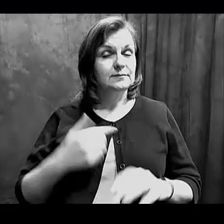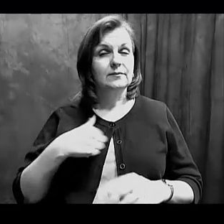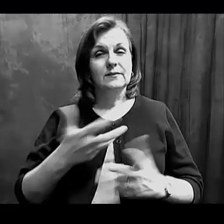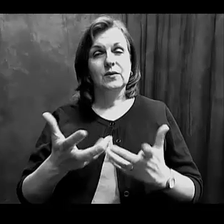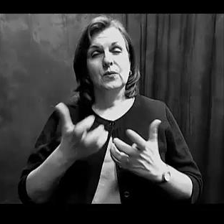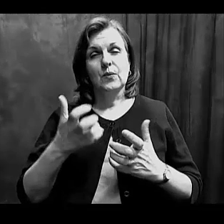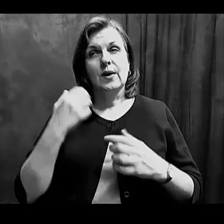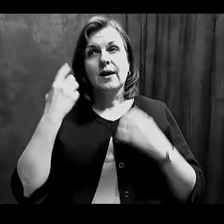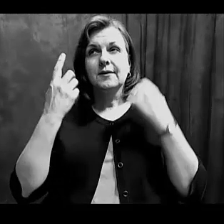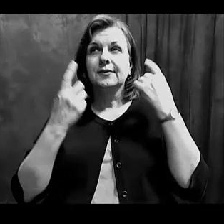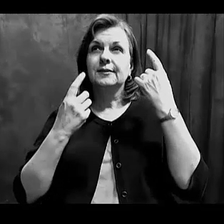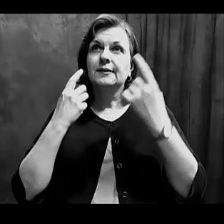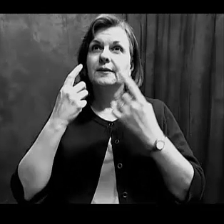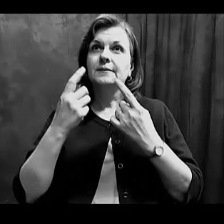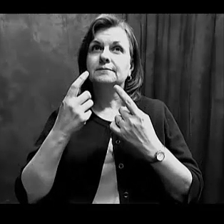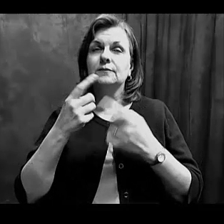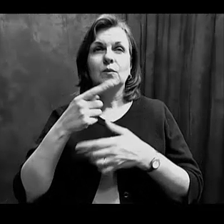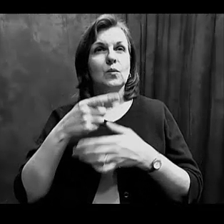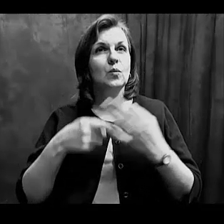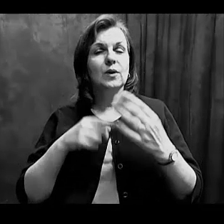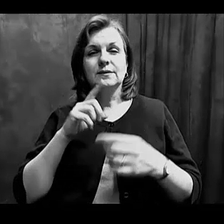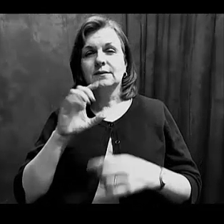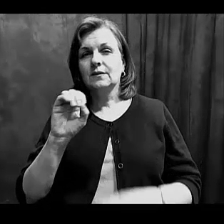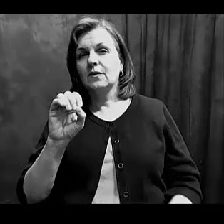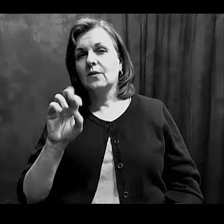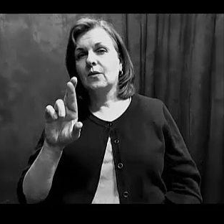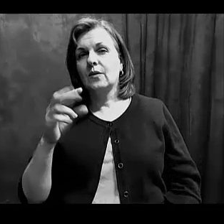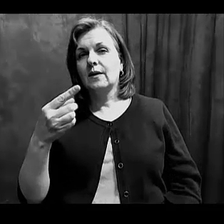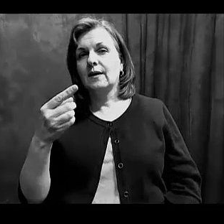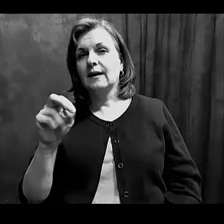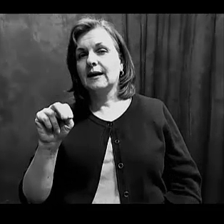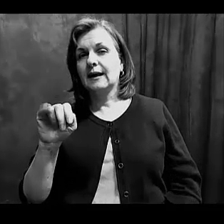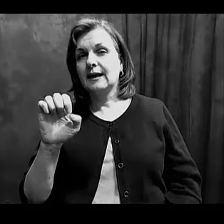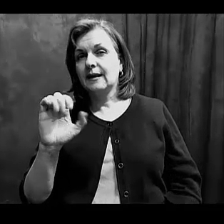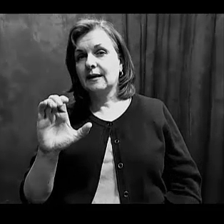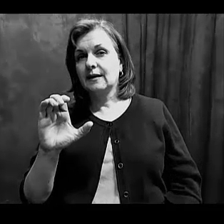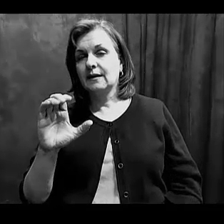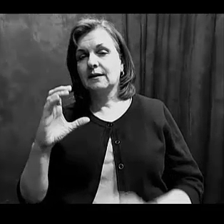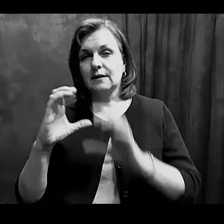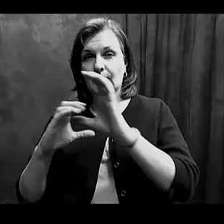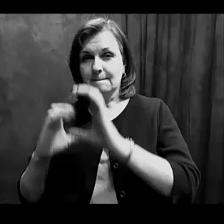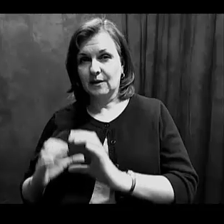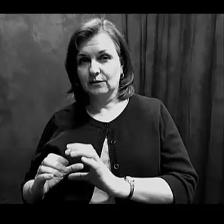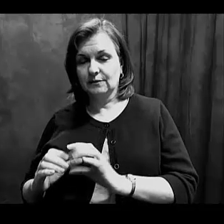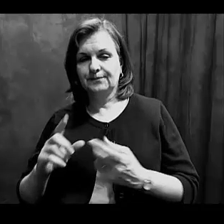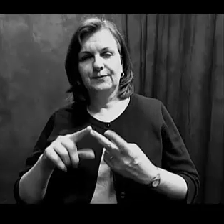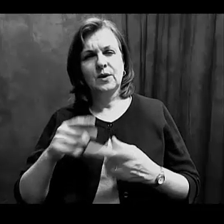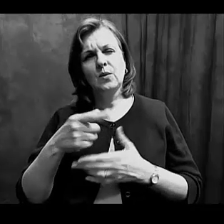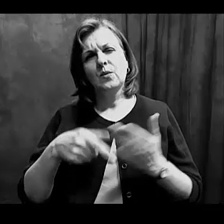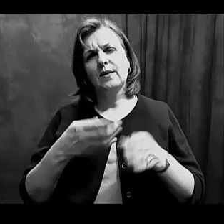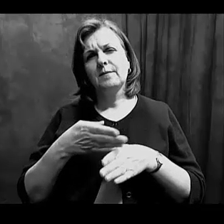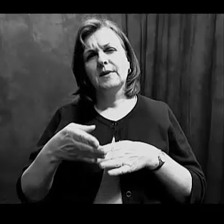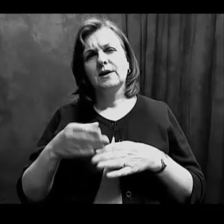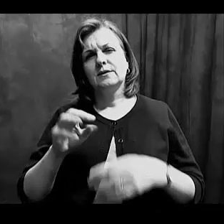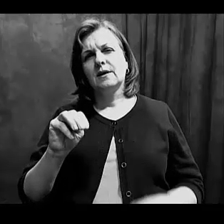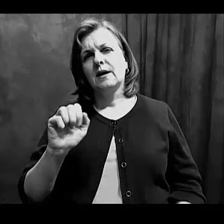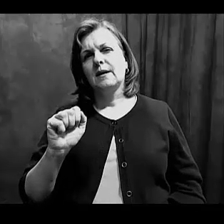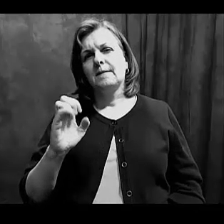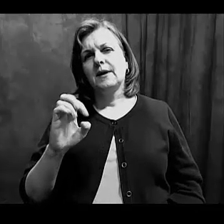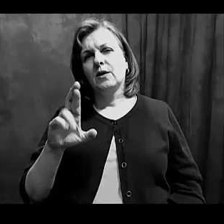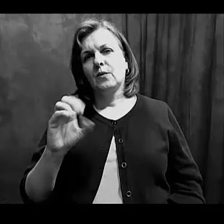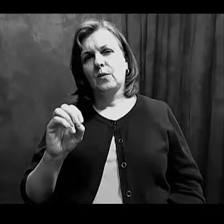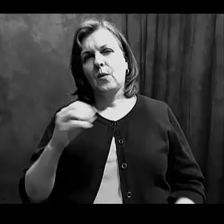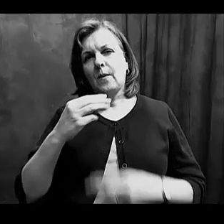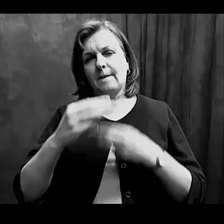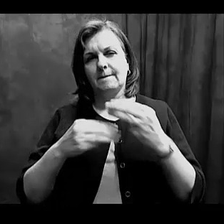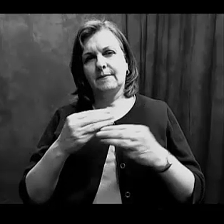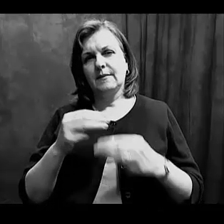what organic compounds are and what some of the major macromolecules are associated with